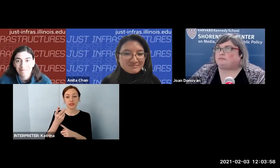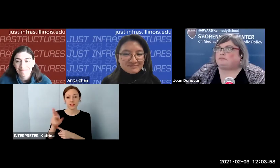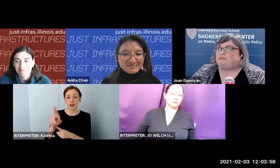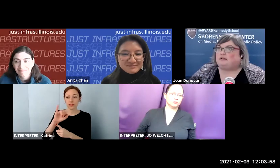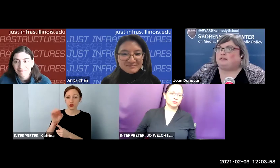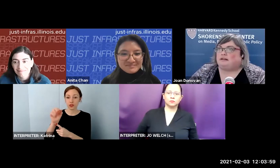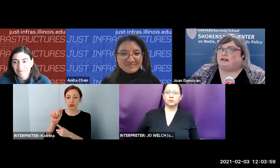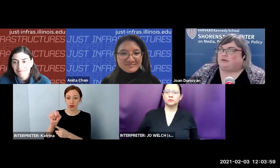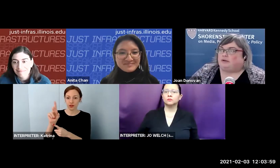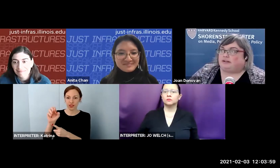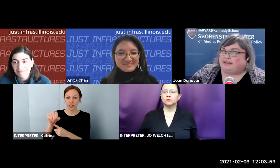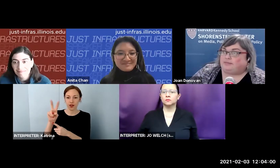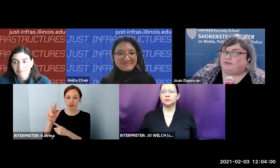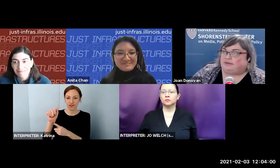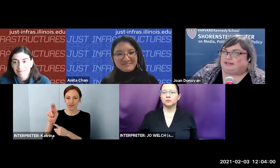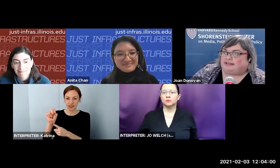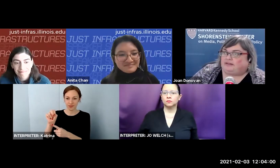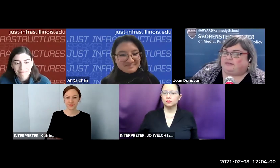Let me unmute myself.